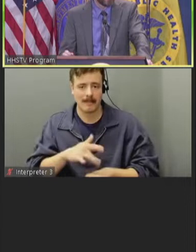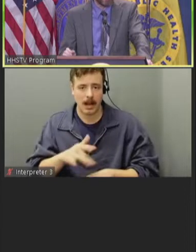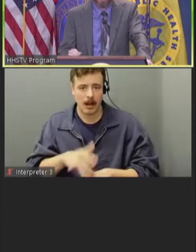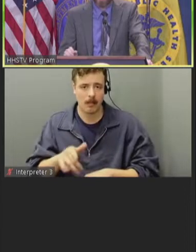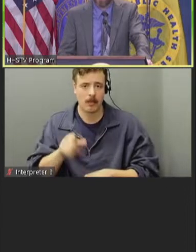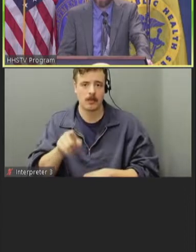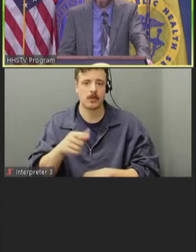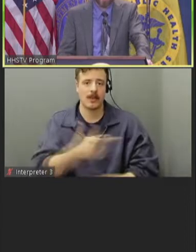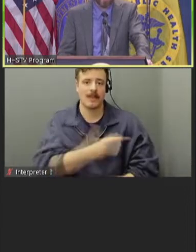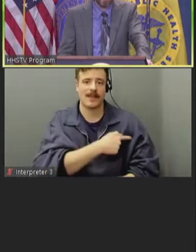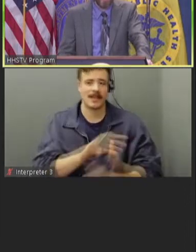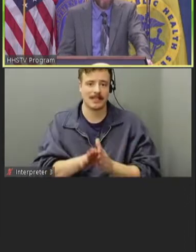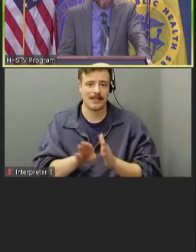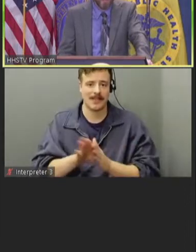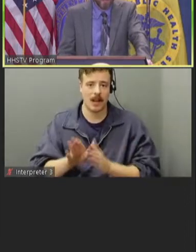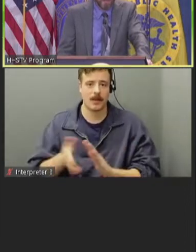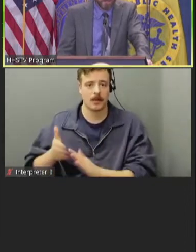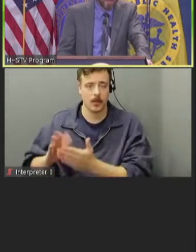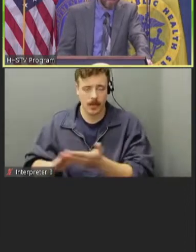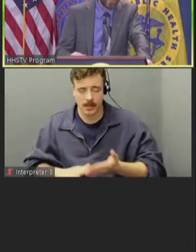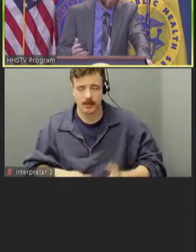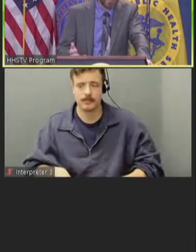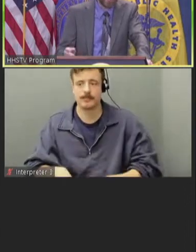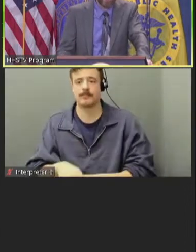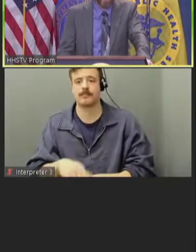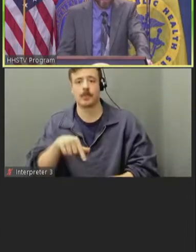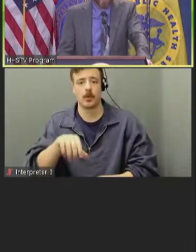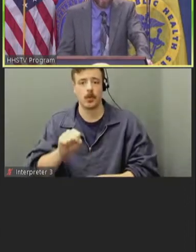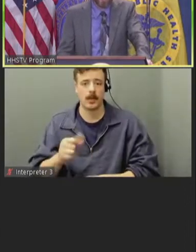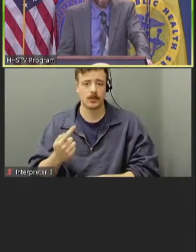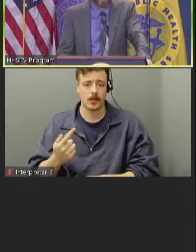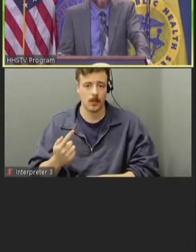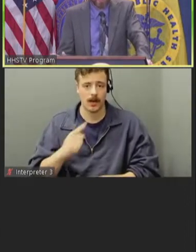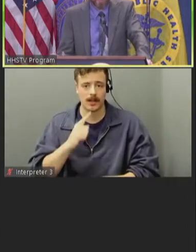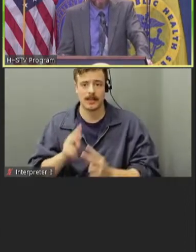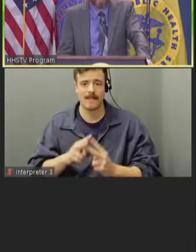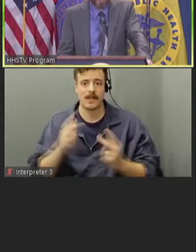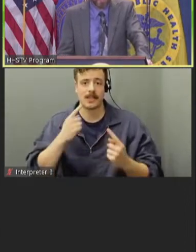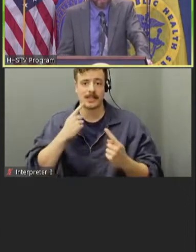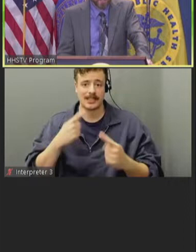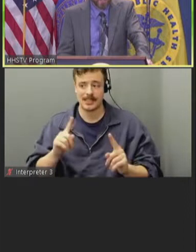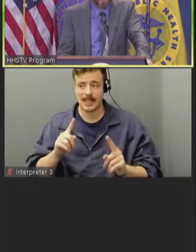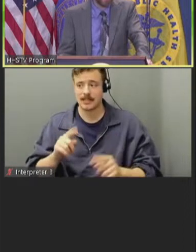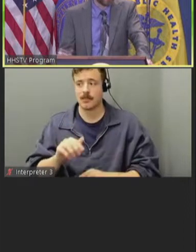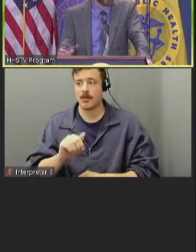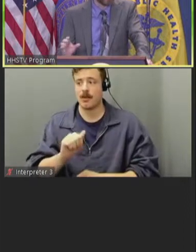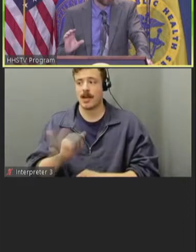the vaccine development community. QS-21 is a very successful adjuvant. It is developed